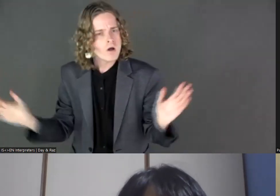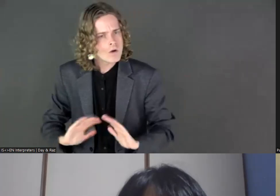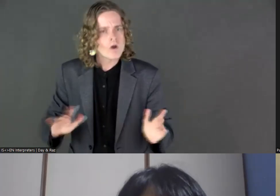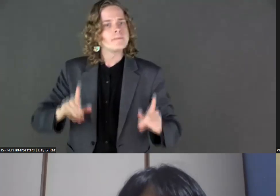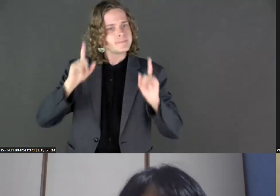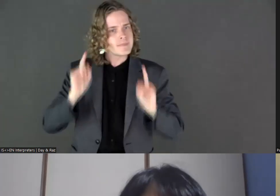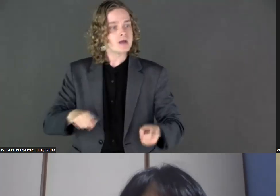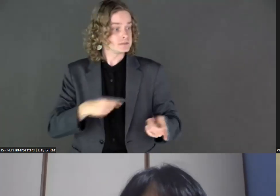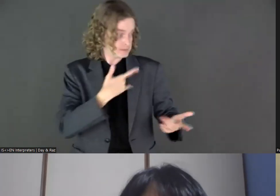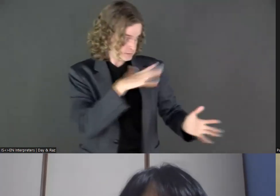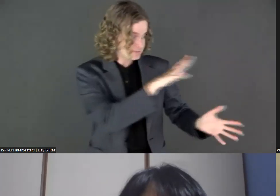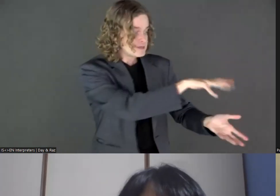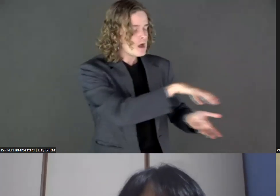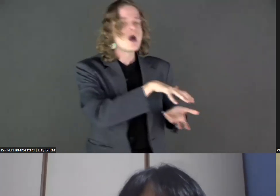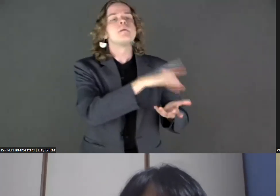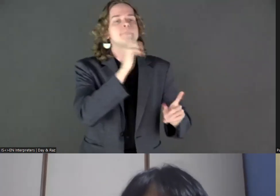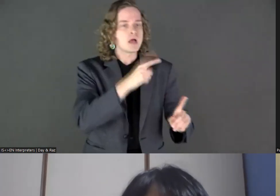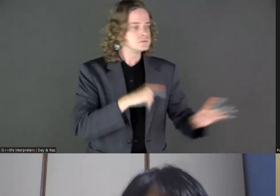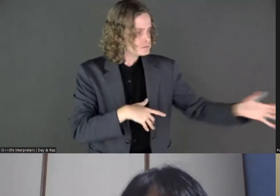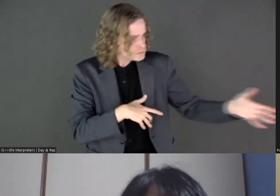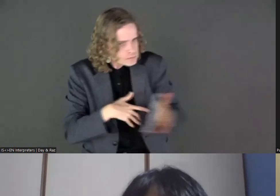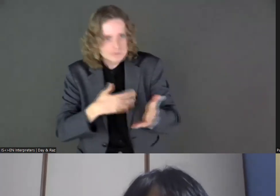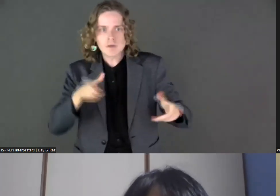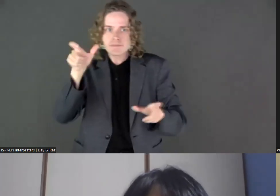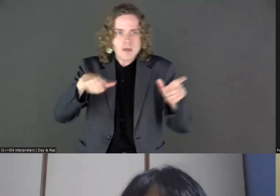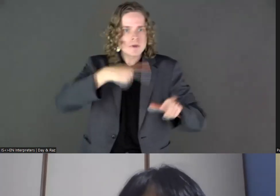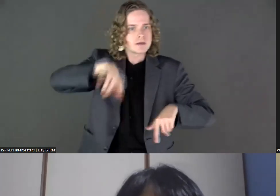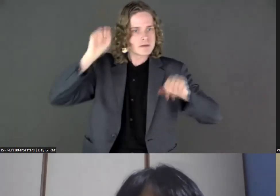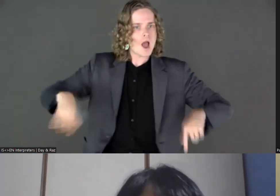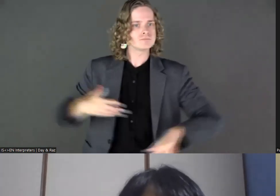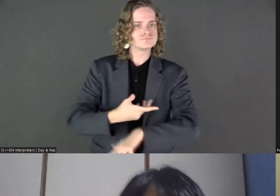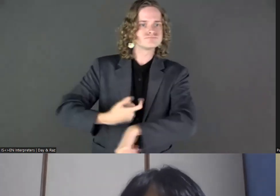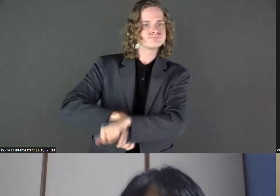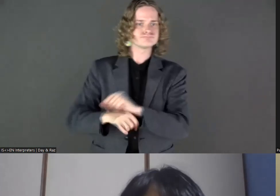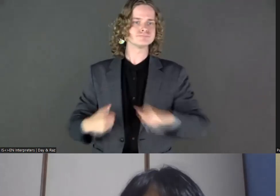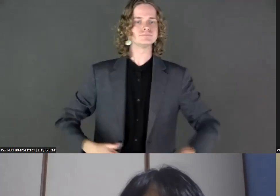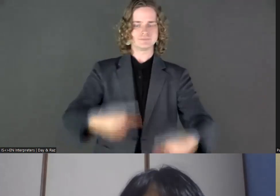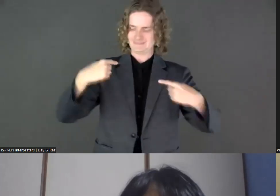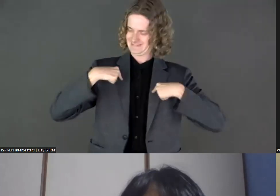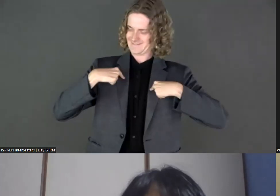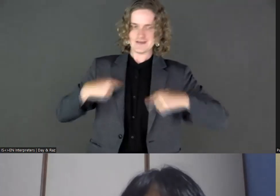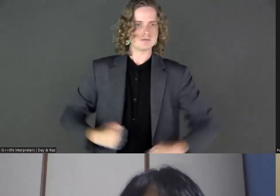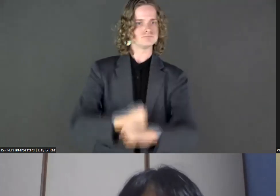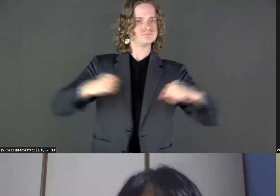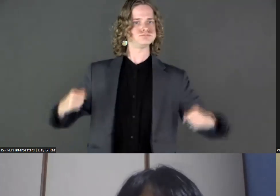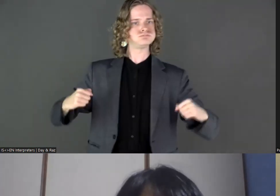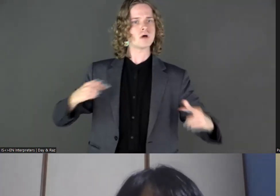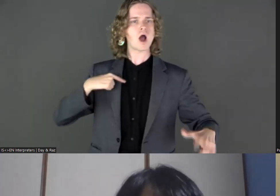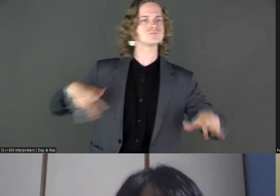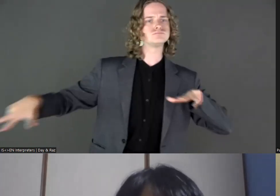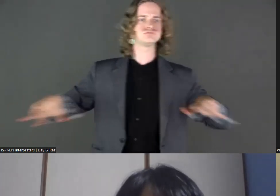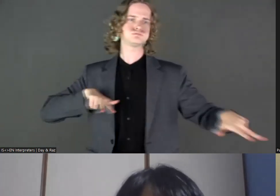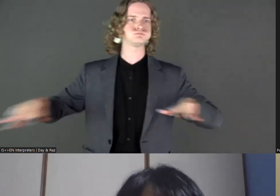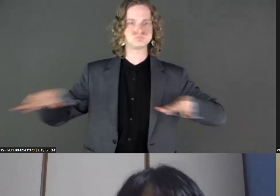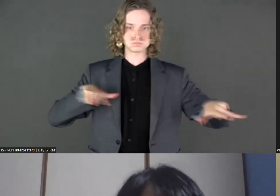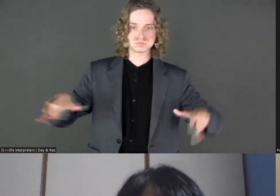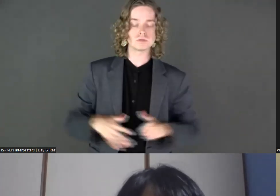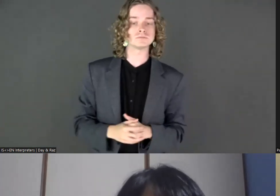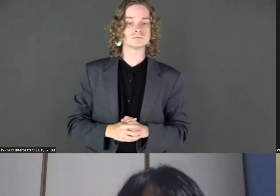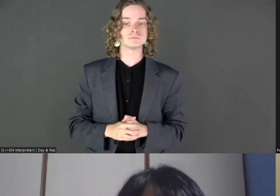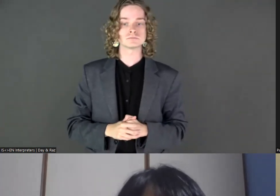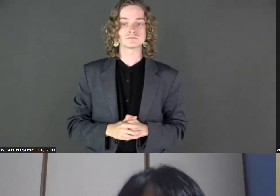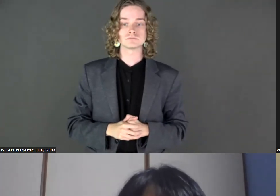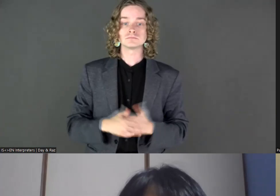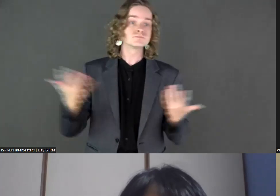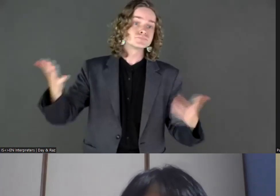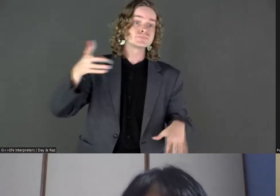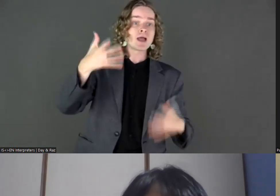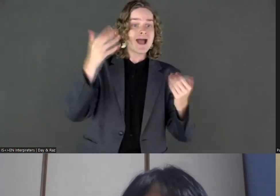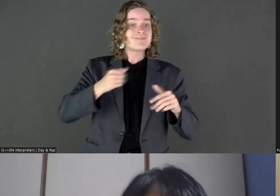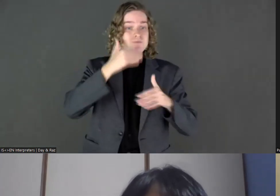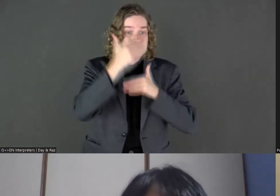act for themselves, and they are rarely involved in the monitoring process or assessment of